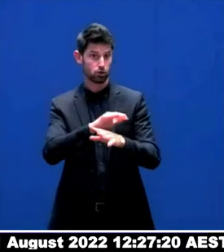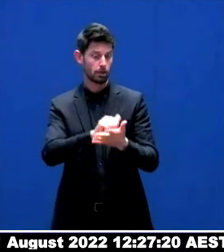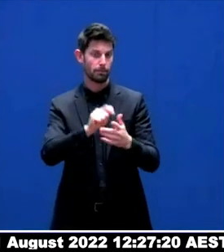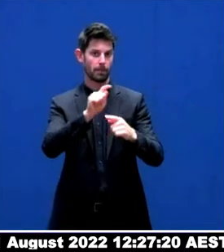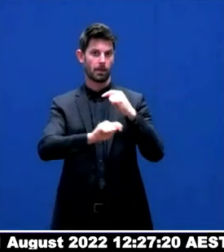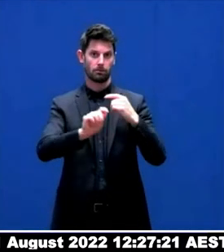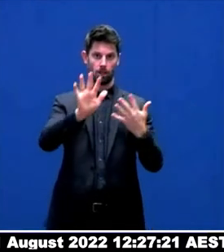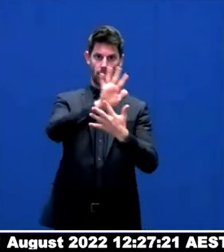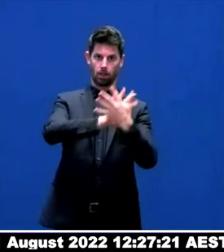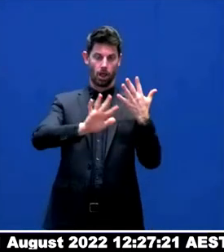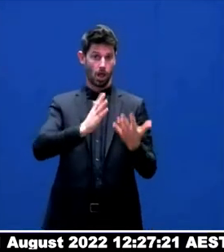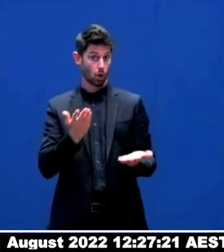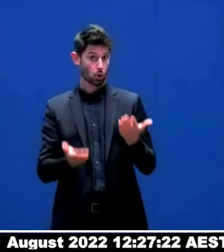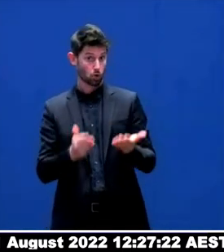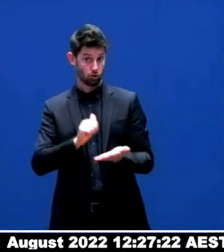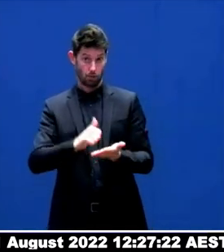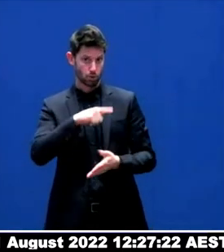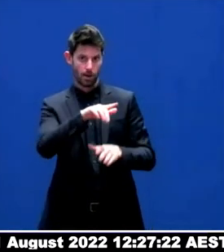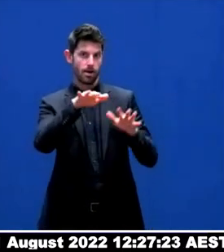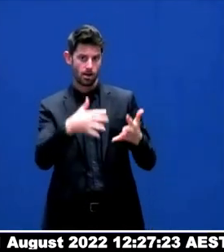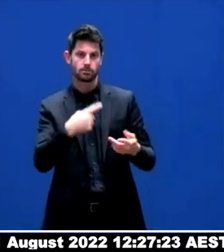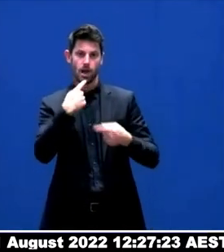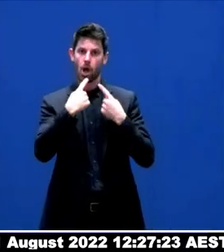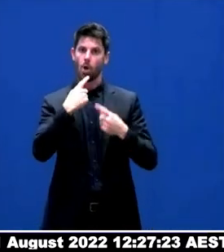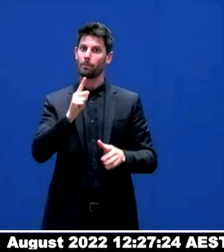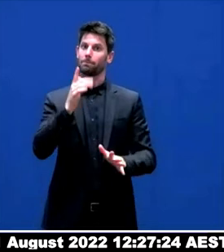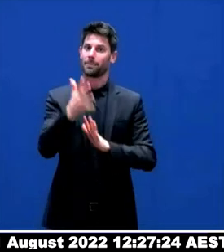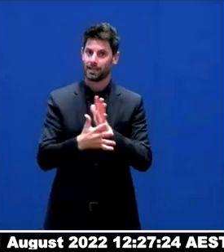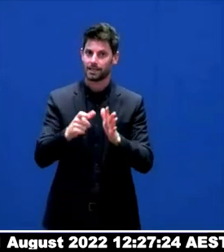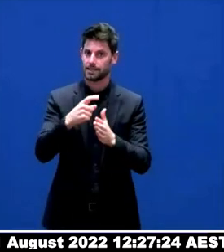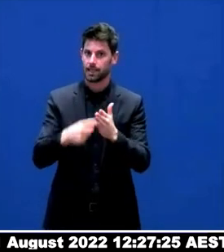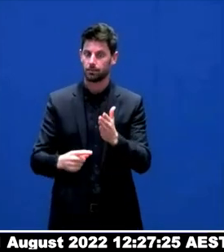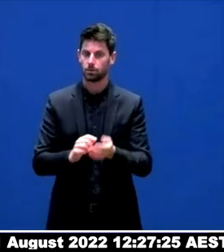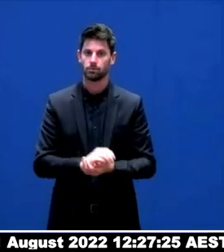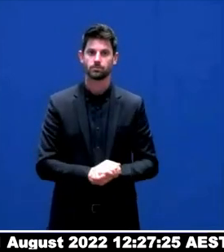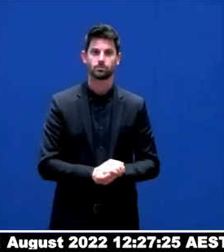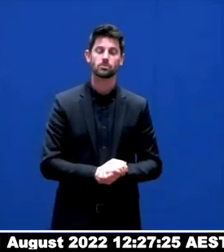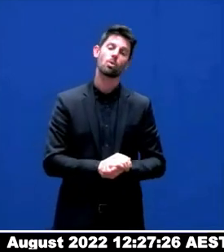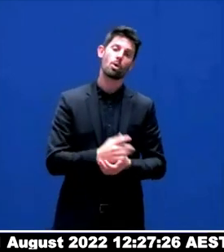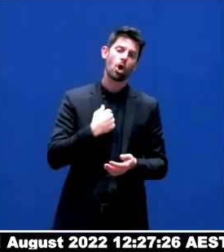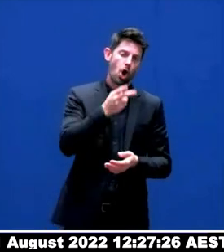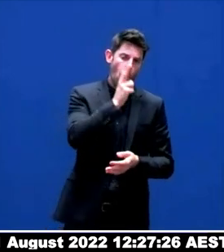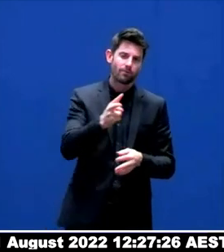Correct. We obviously refer to people with vulnerabilities which encompasses people with